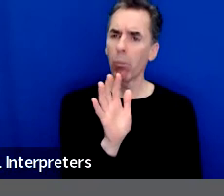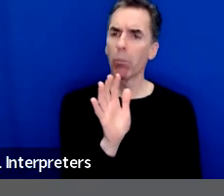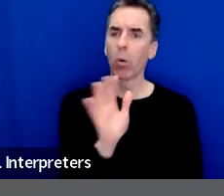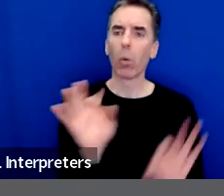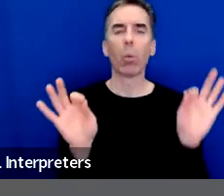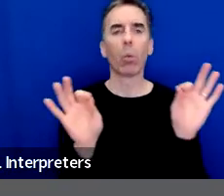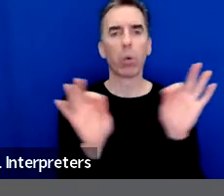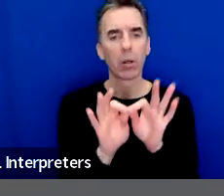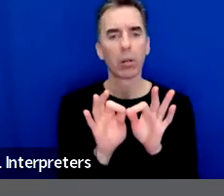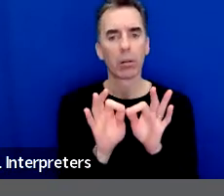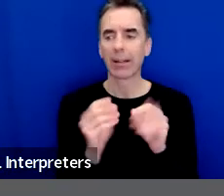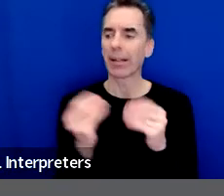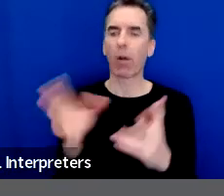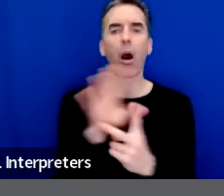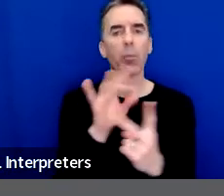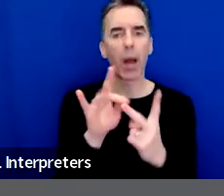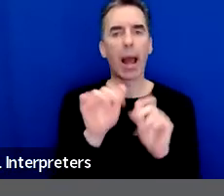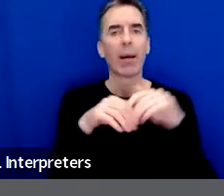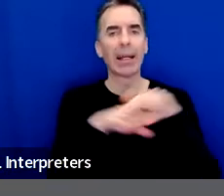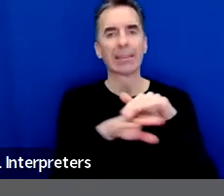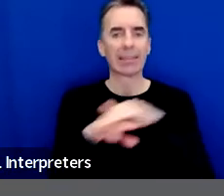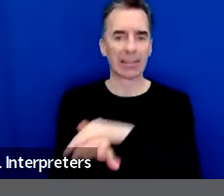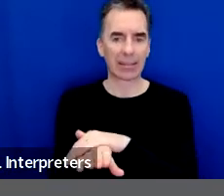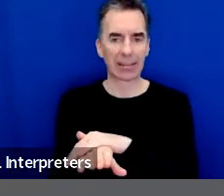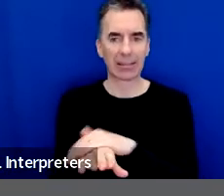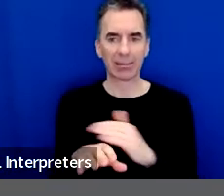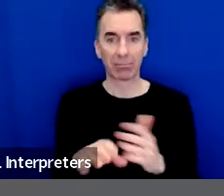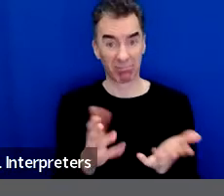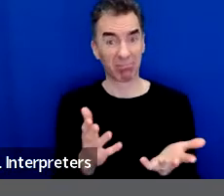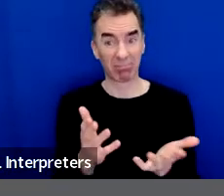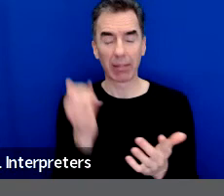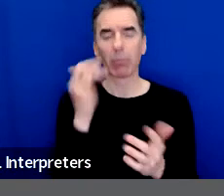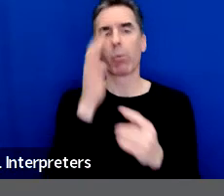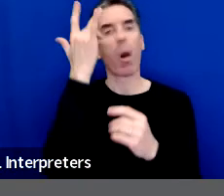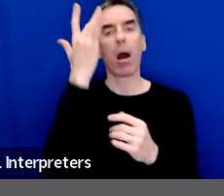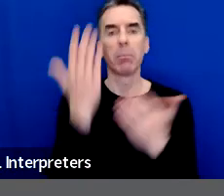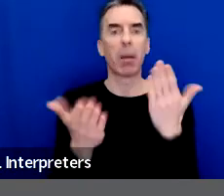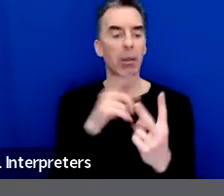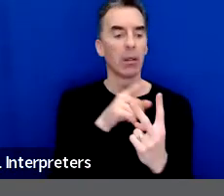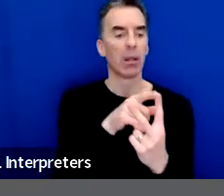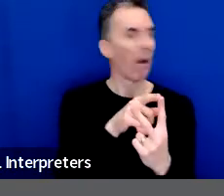to access the resources helpful for any reason. One of these doesn't work the other day.